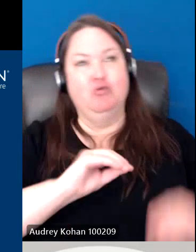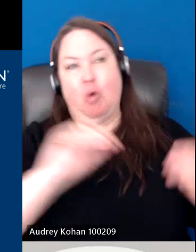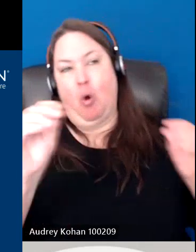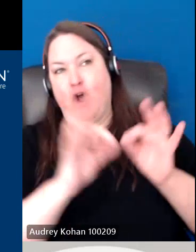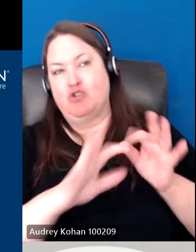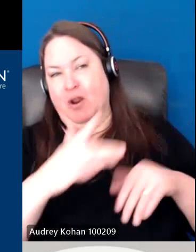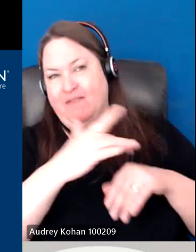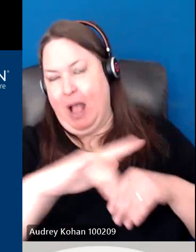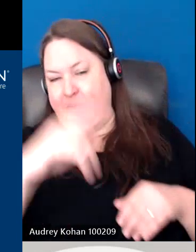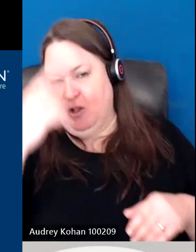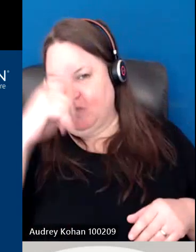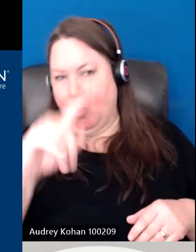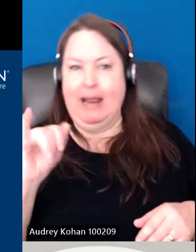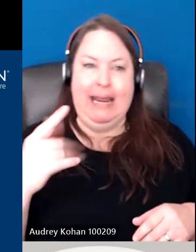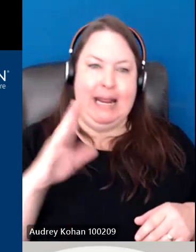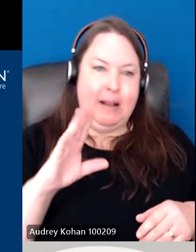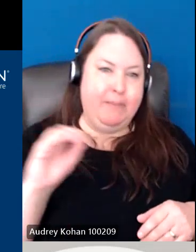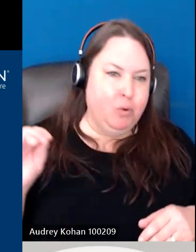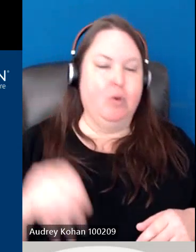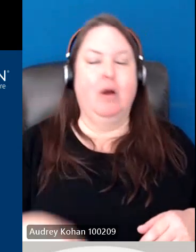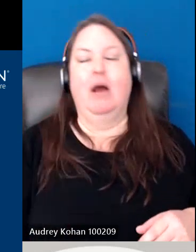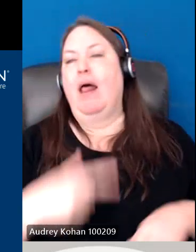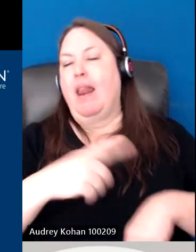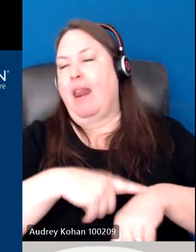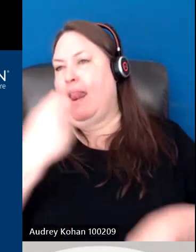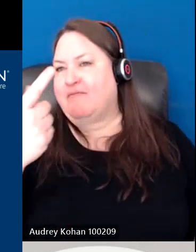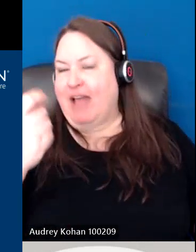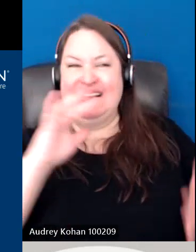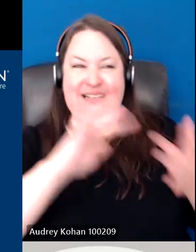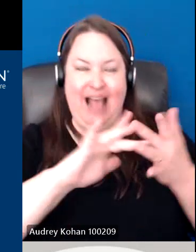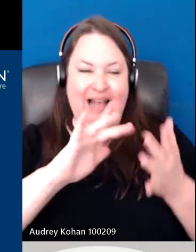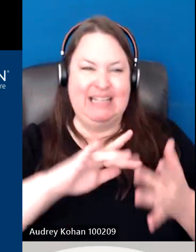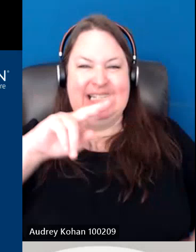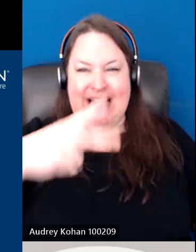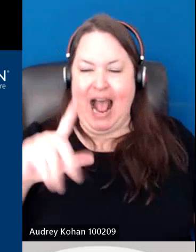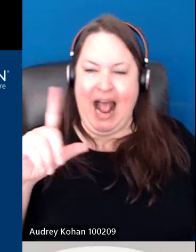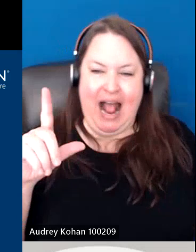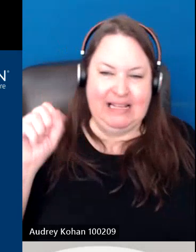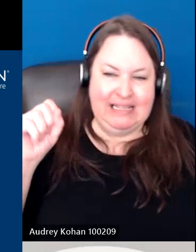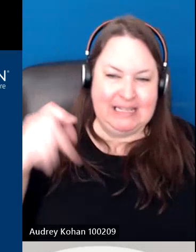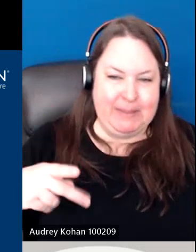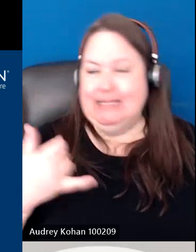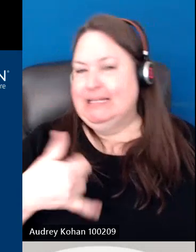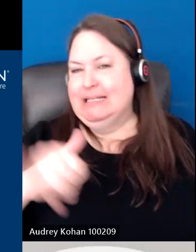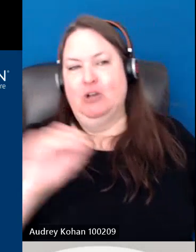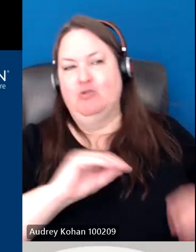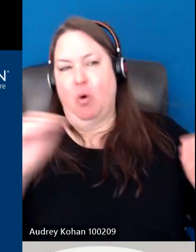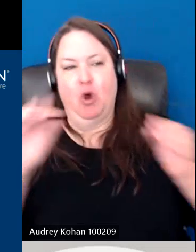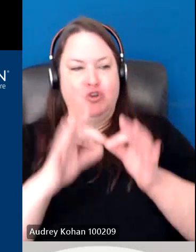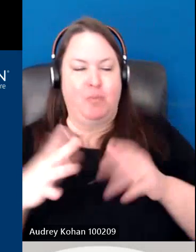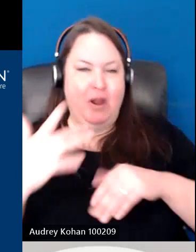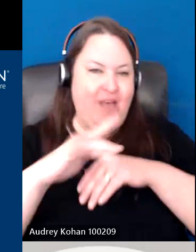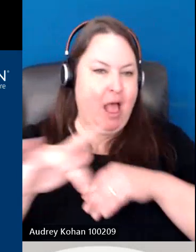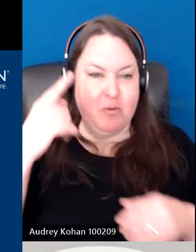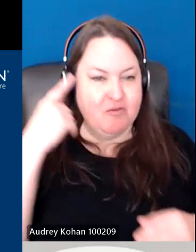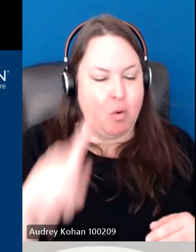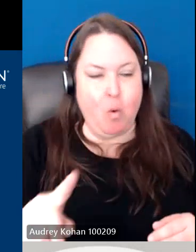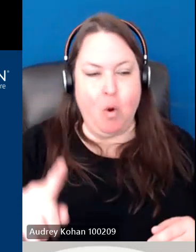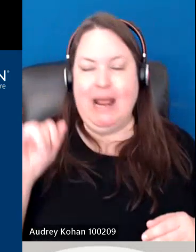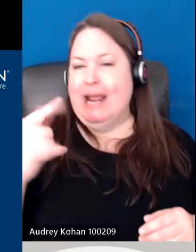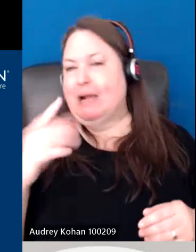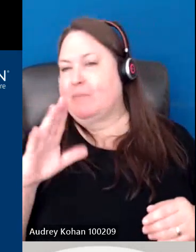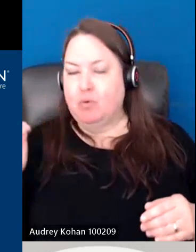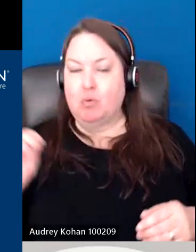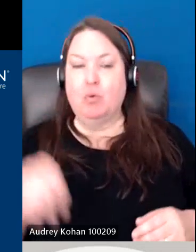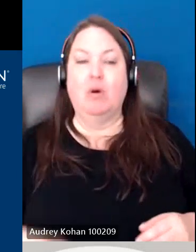for Igbo uh 11:00 contacted second LSP still no interpreter available for igu document it because